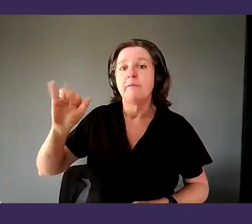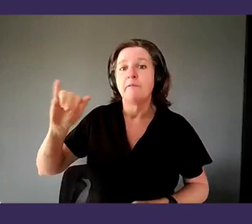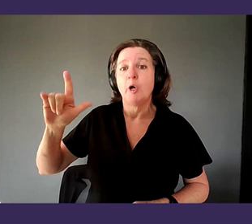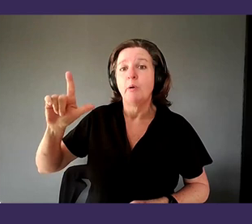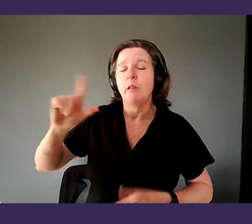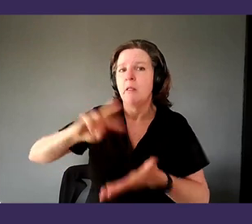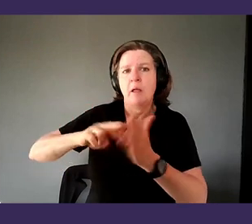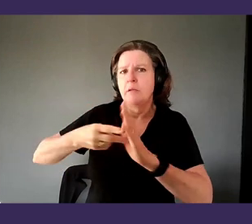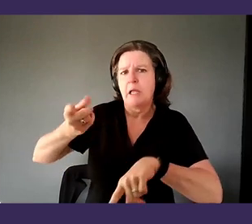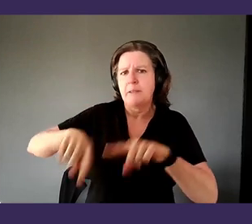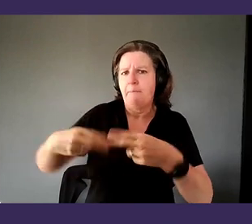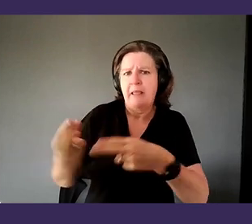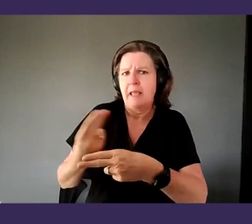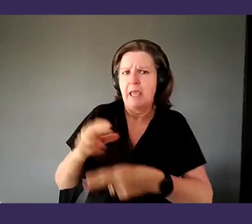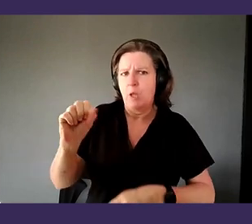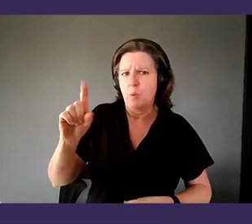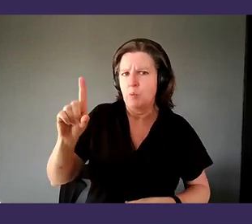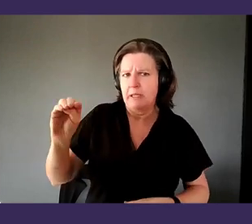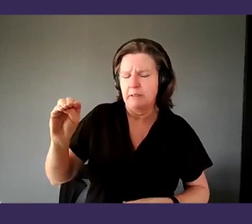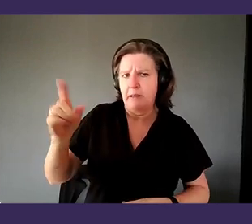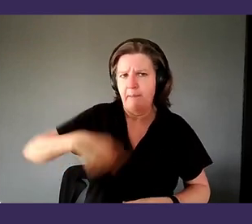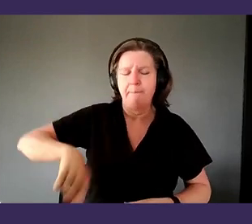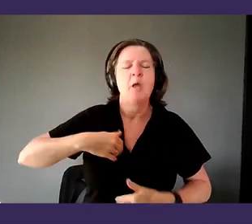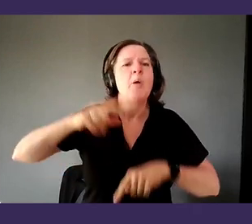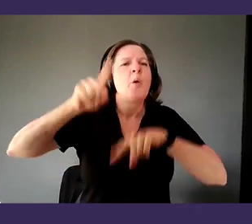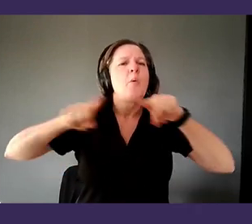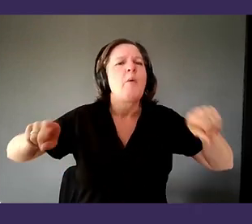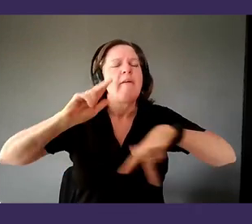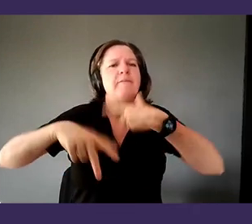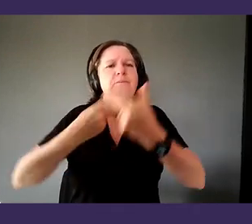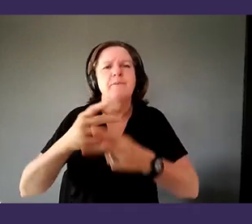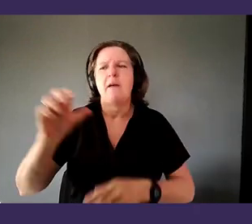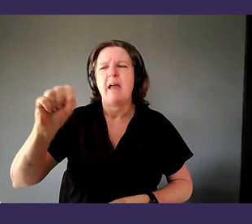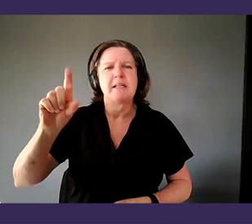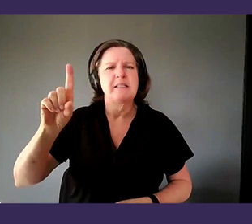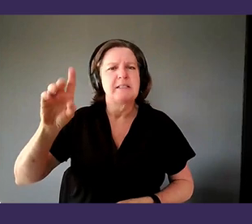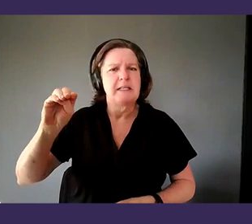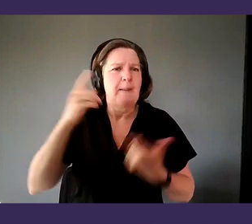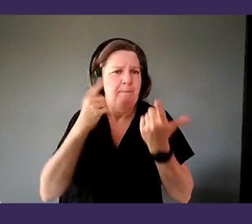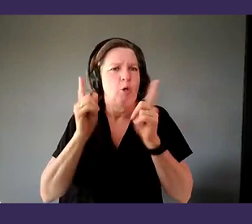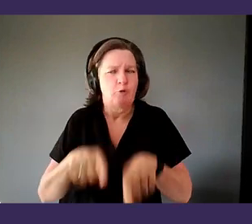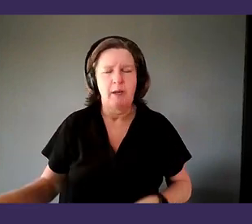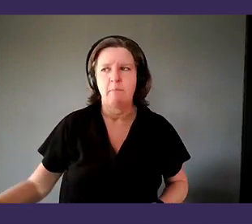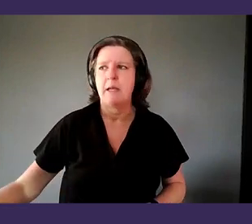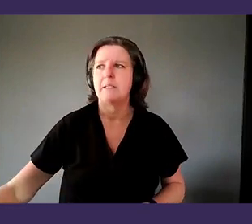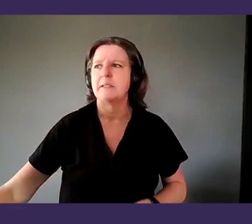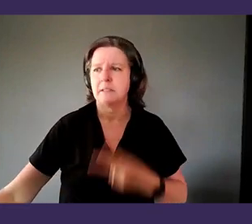So we have various different forms of SDM agreements. I did see a question in the chat about a template.